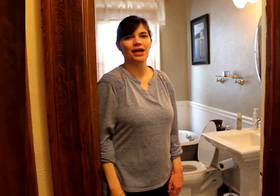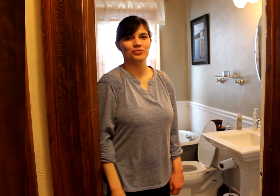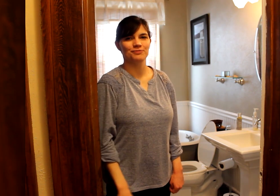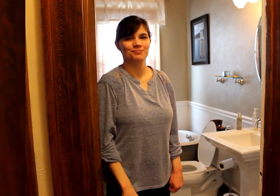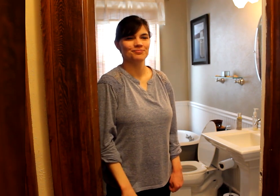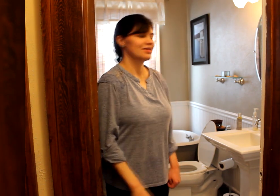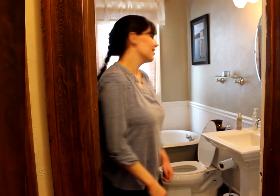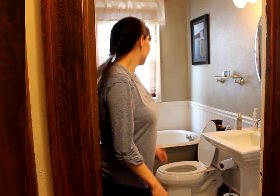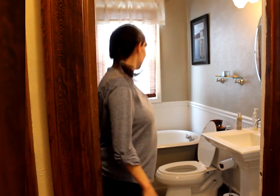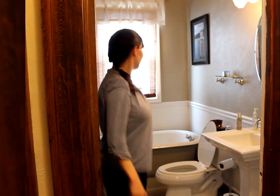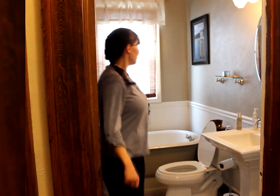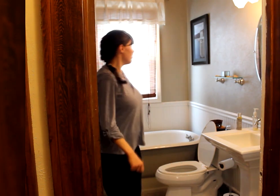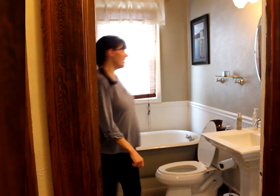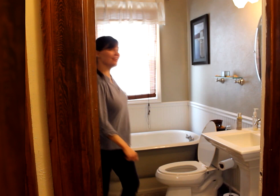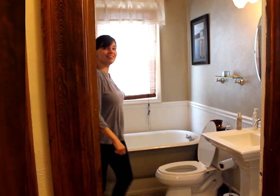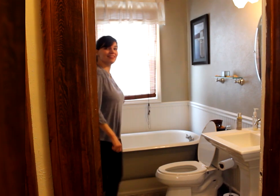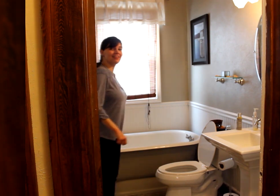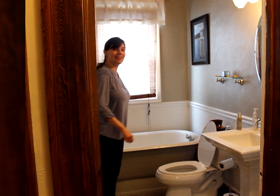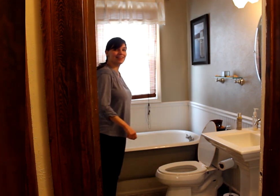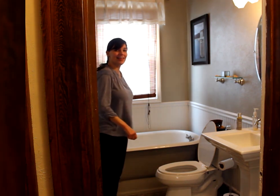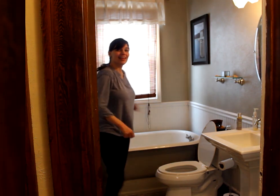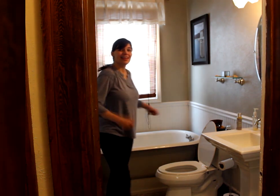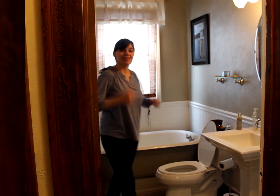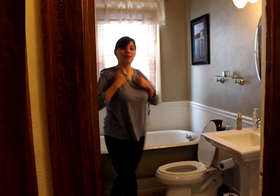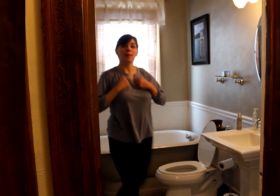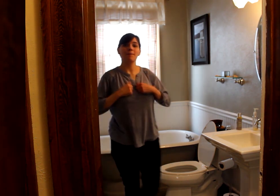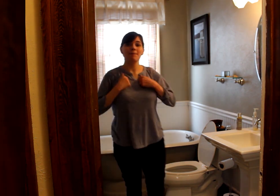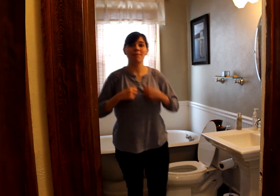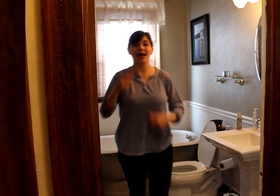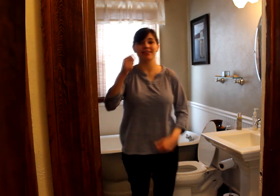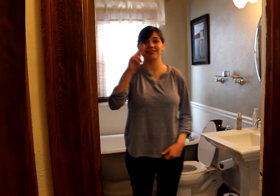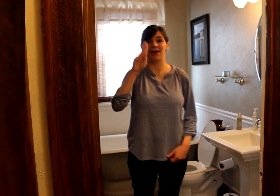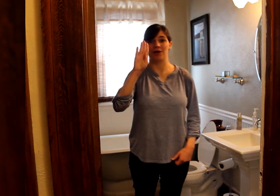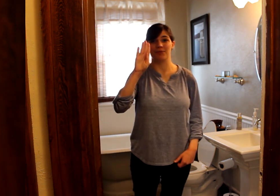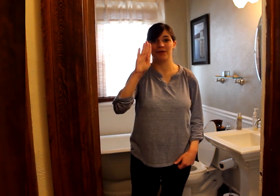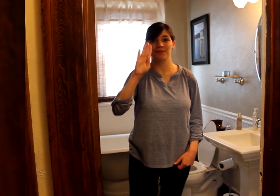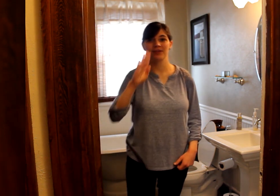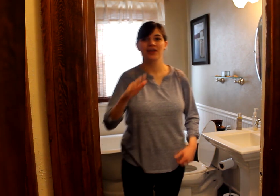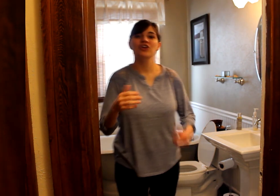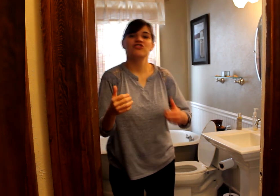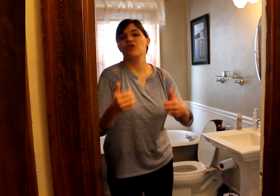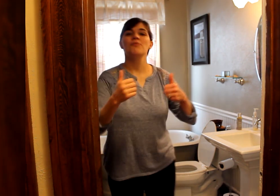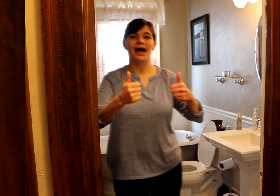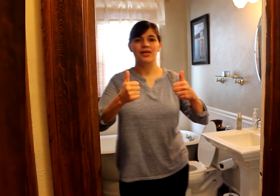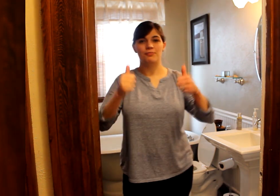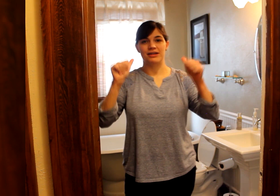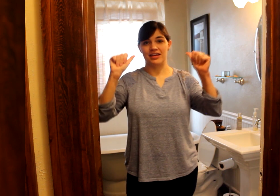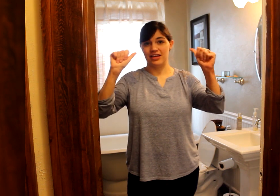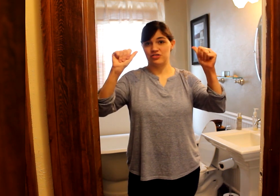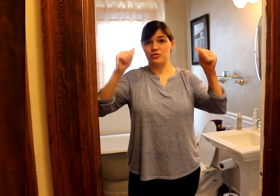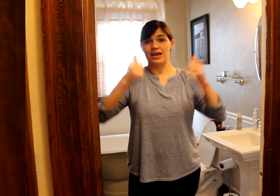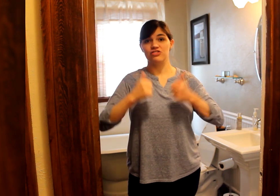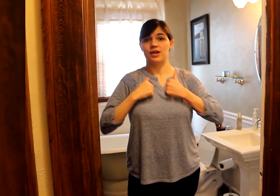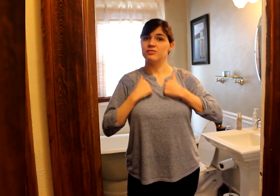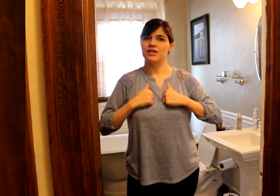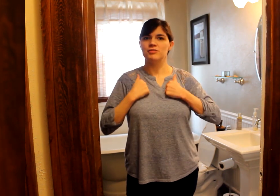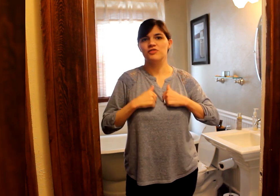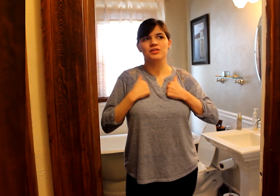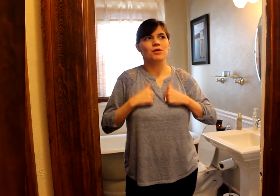bathroom. This is a bath tub. Show bath by taking two A-shapes and moving them